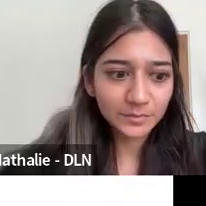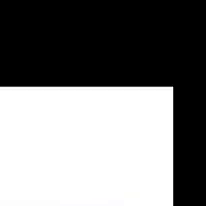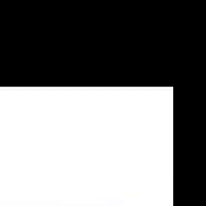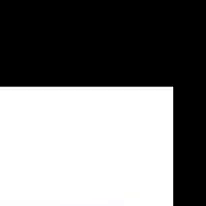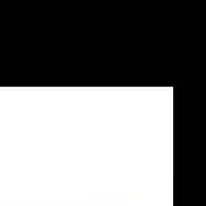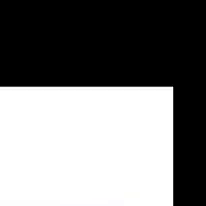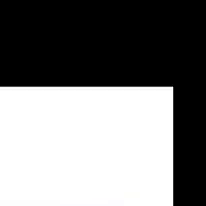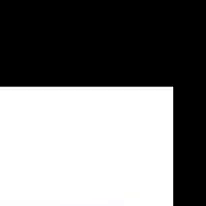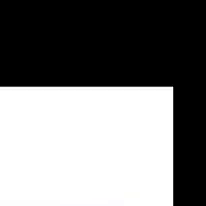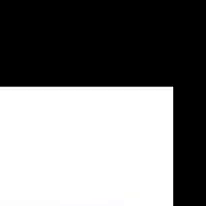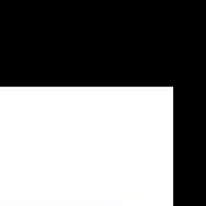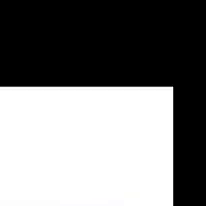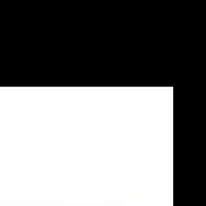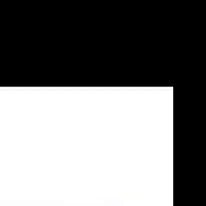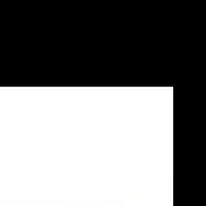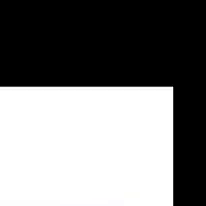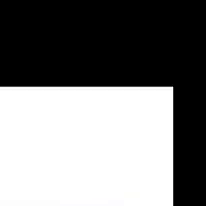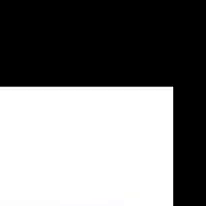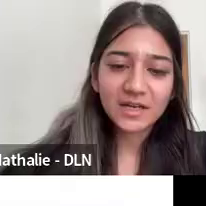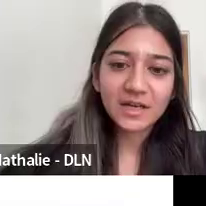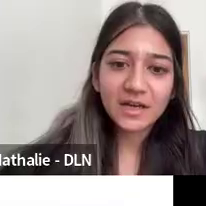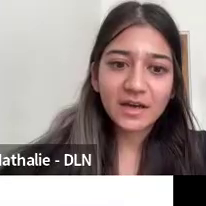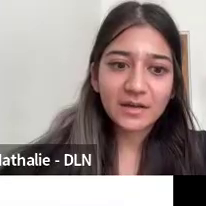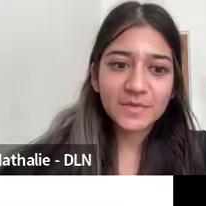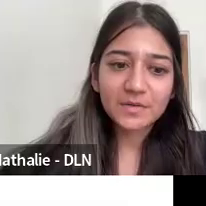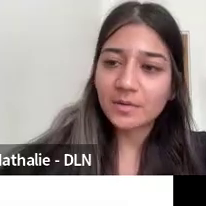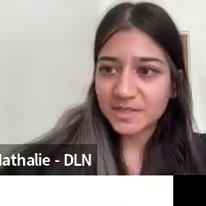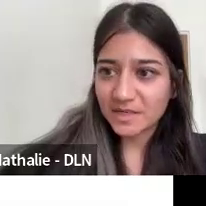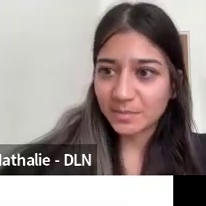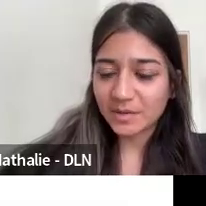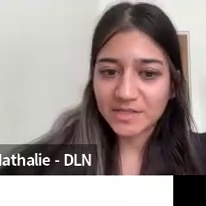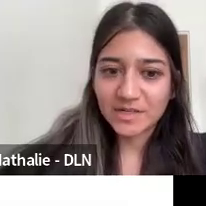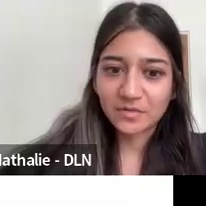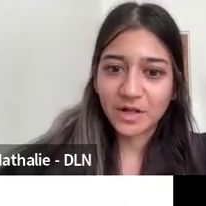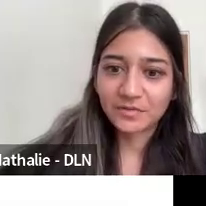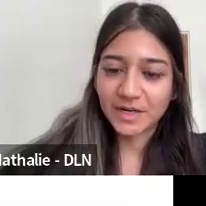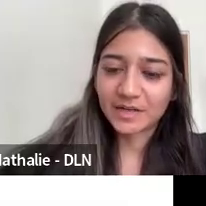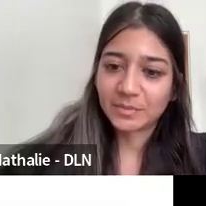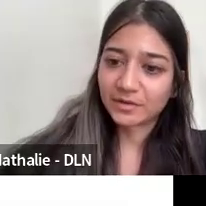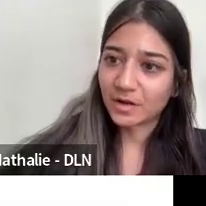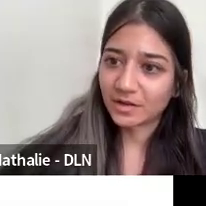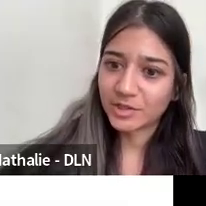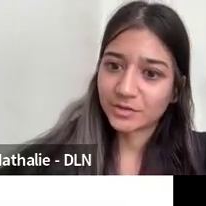Amelia: Yes, we can see them. Nathalie: Okay, perfect. So I was the deputy president of welfare at Imperial College